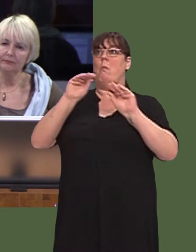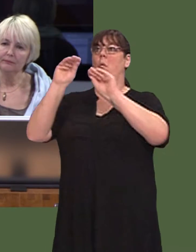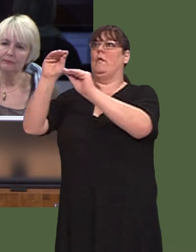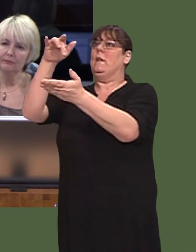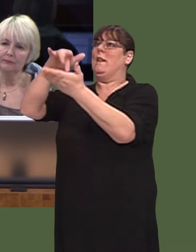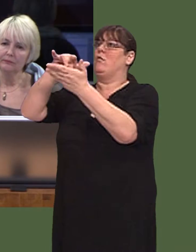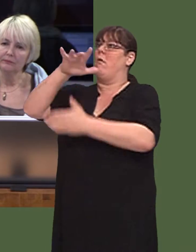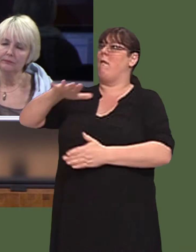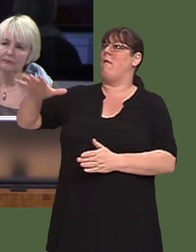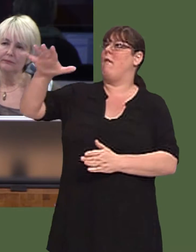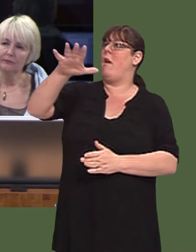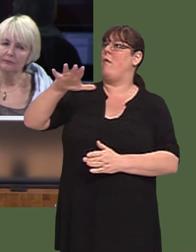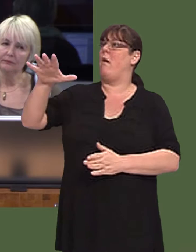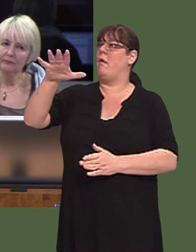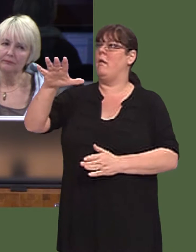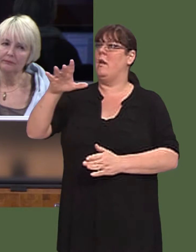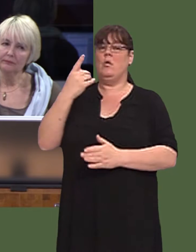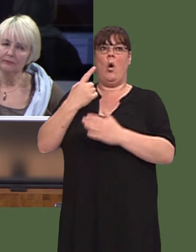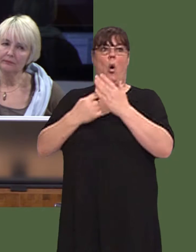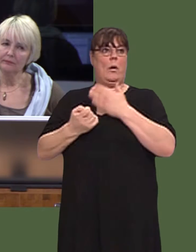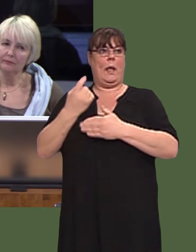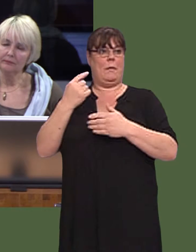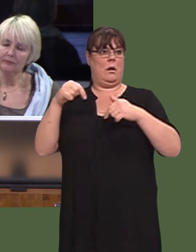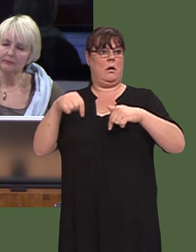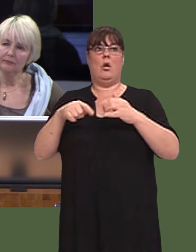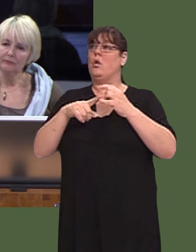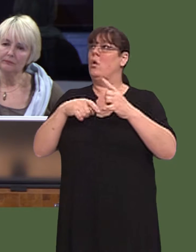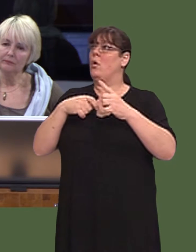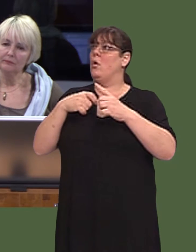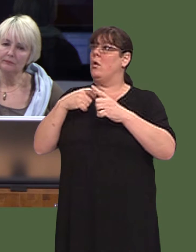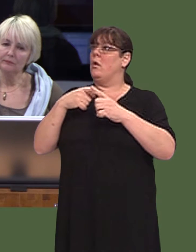Itís not just UK Government departments doing this; thereís a consultation on moving ambulance